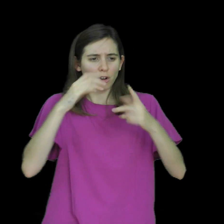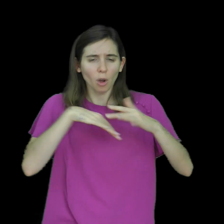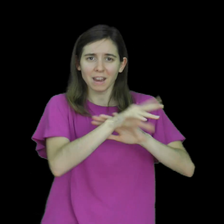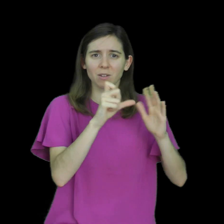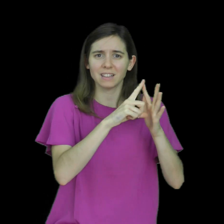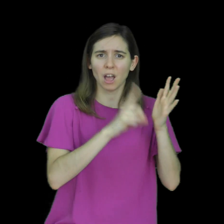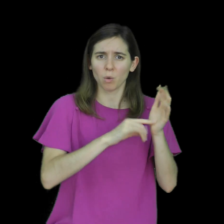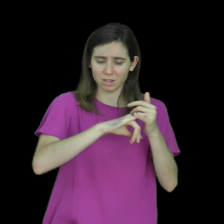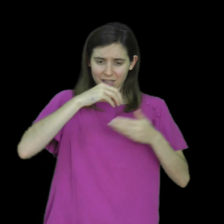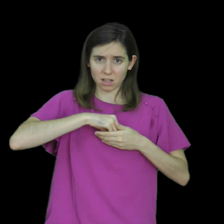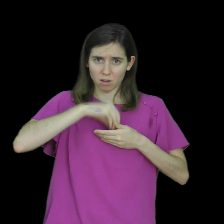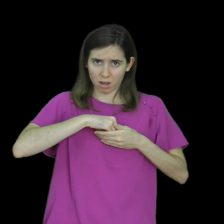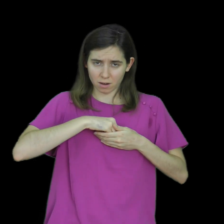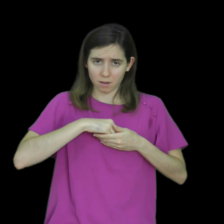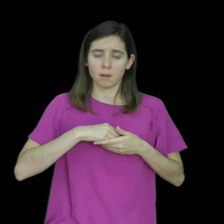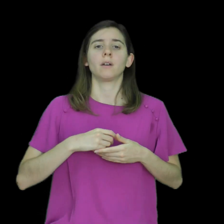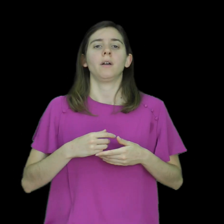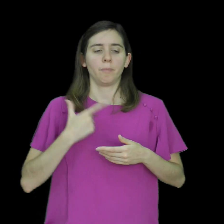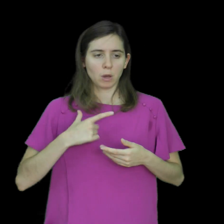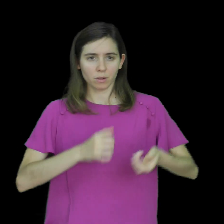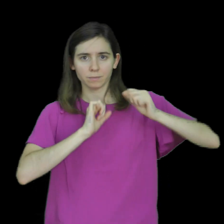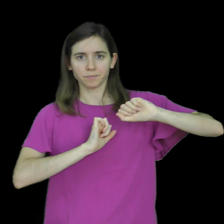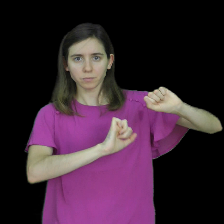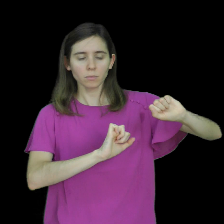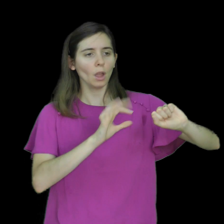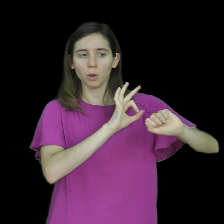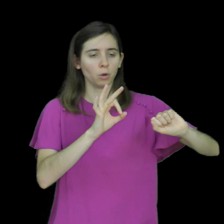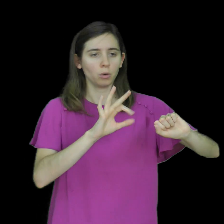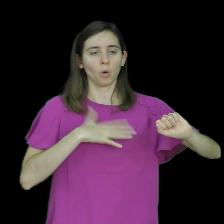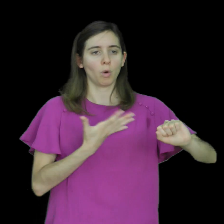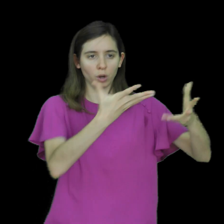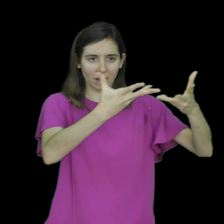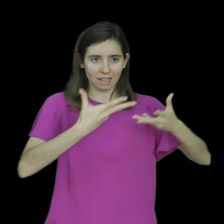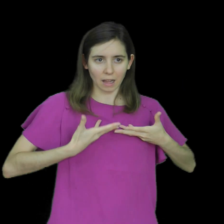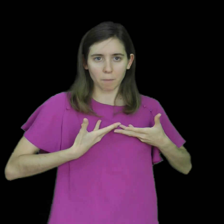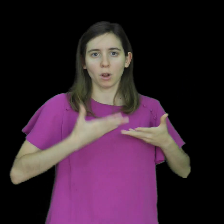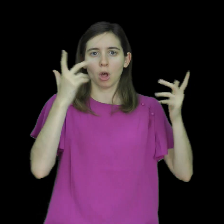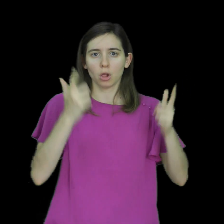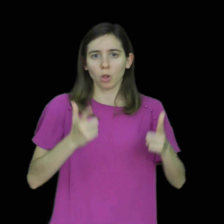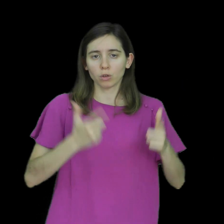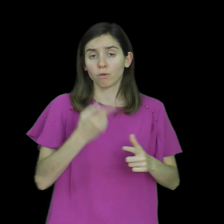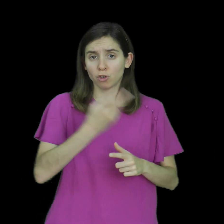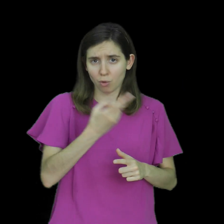become "fat and sassy." They don't want to allow much sugar in, so they go on strike.